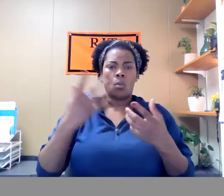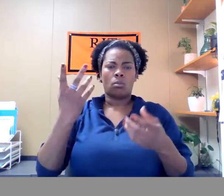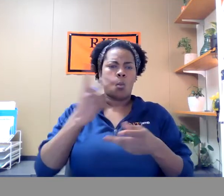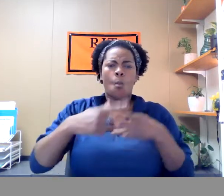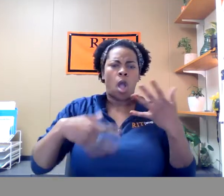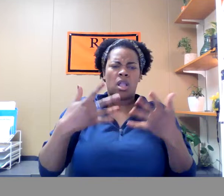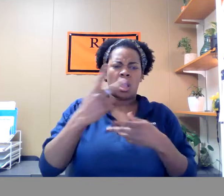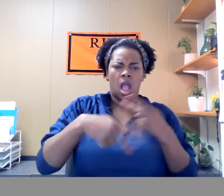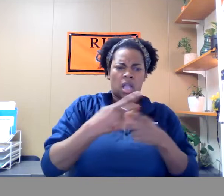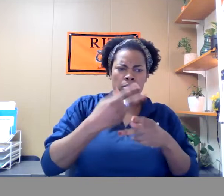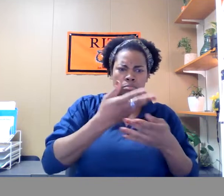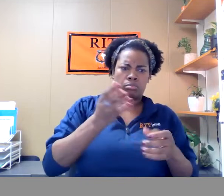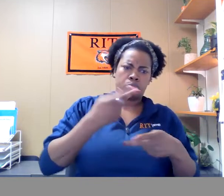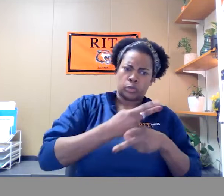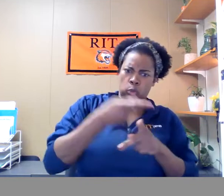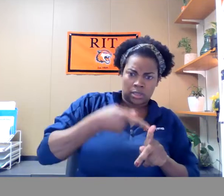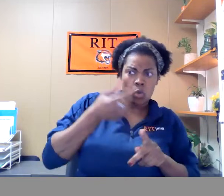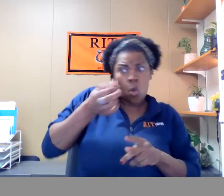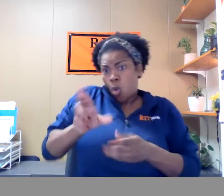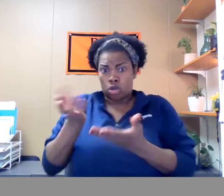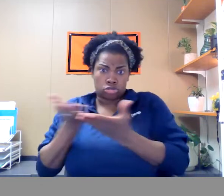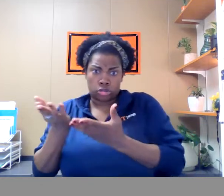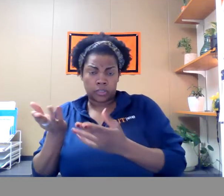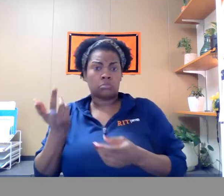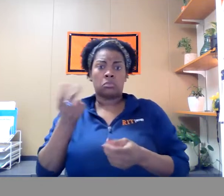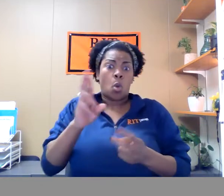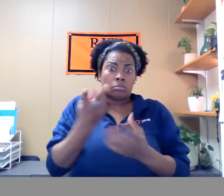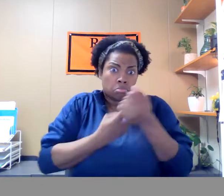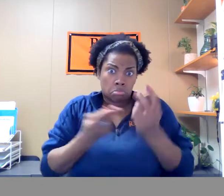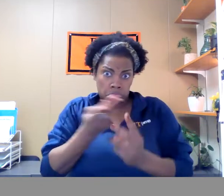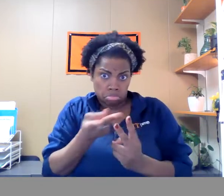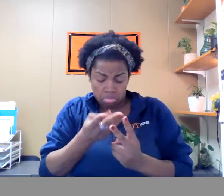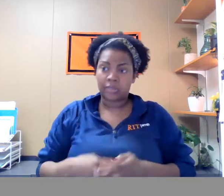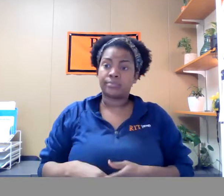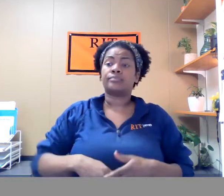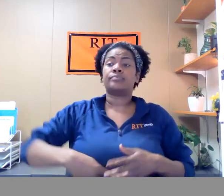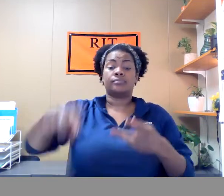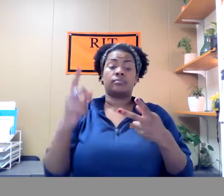What does that include? Basically, what is the product itself or possibly the service that you're wanting to bring